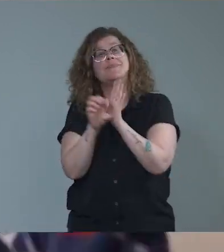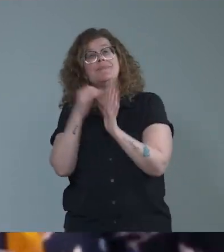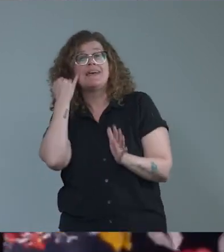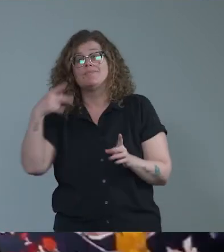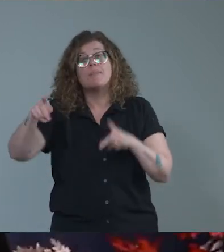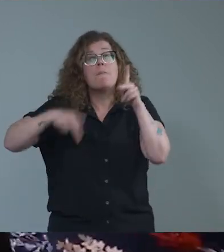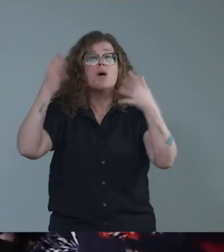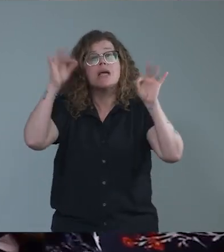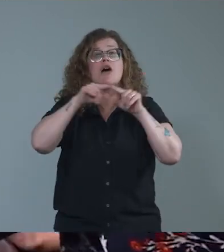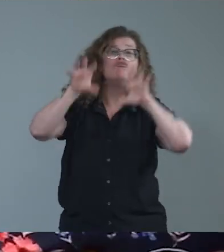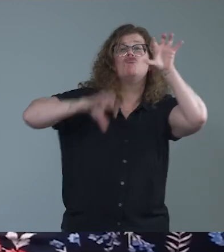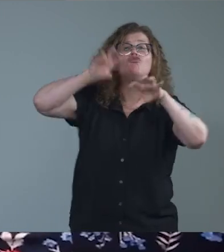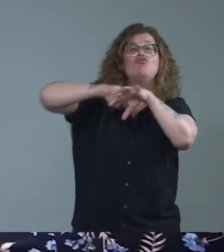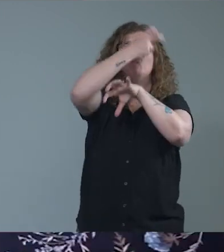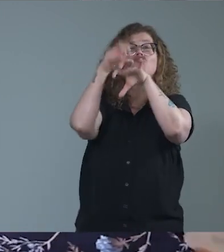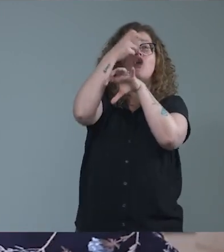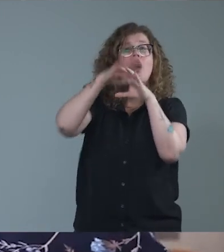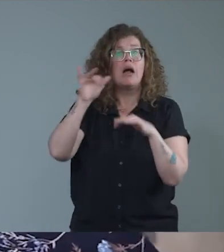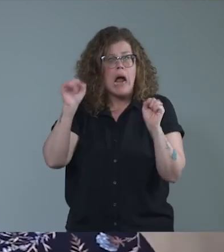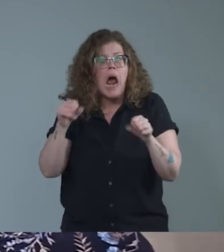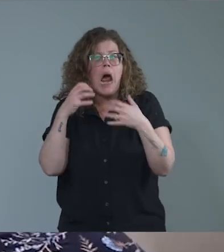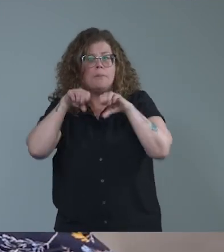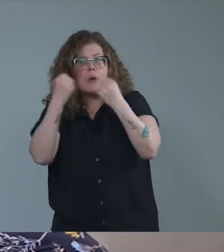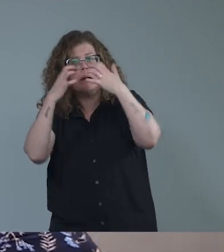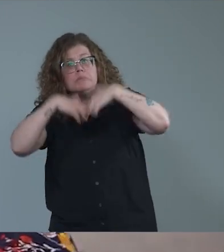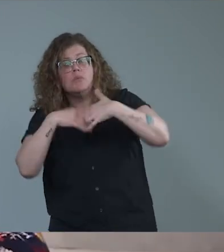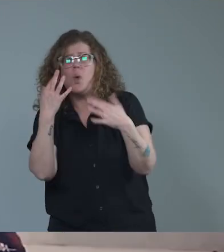the public and any risks that the artwork could pose to the public.